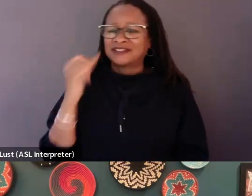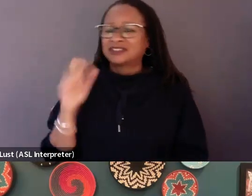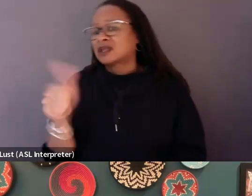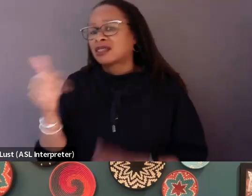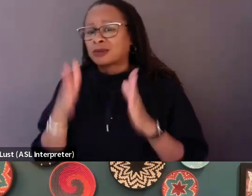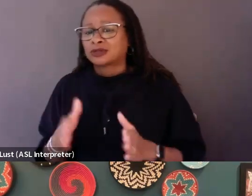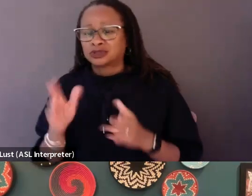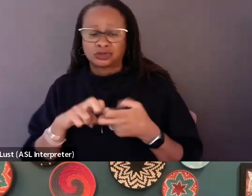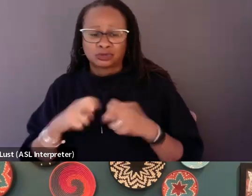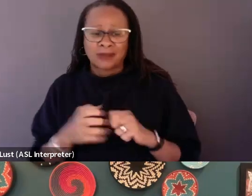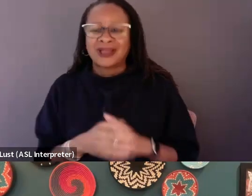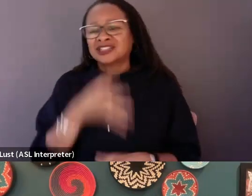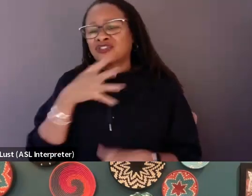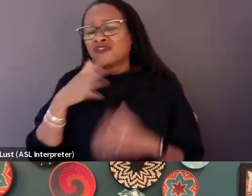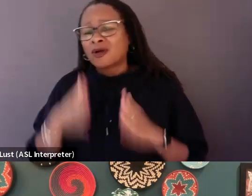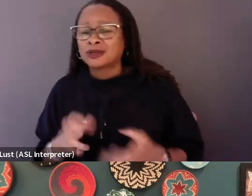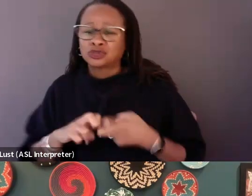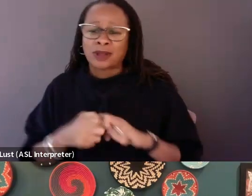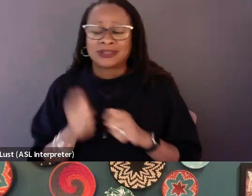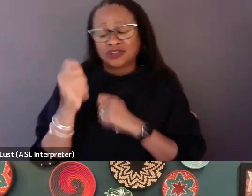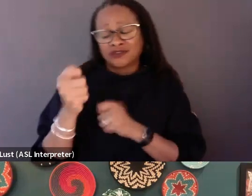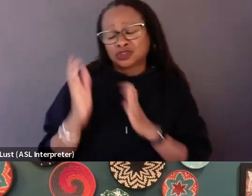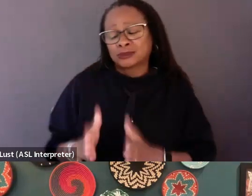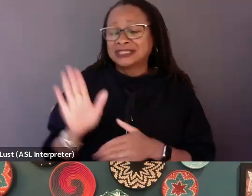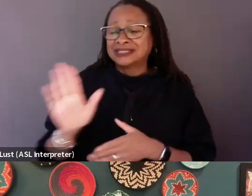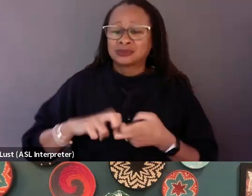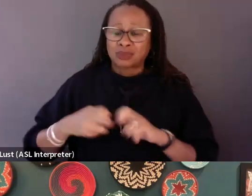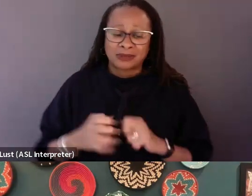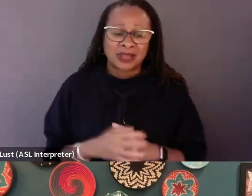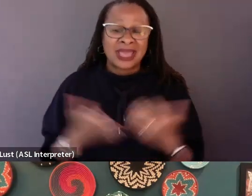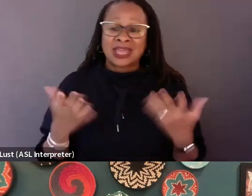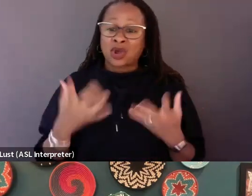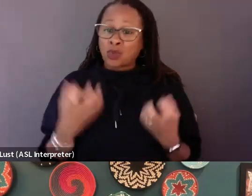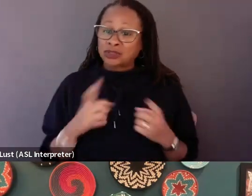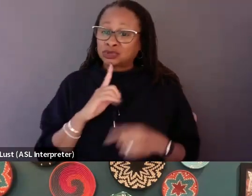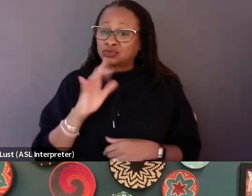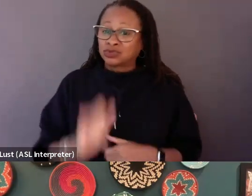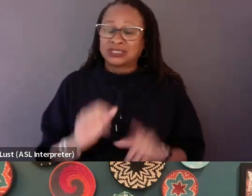It's the farmer's problem, it's the fisherman's problem. Here I wanted to really put climate change in a way